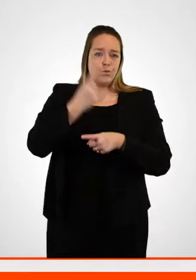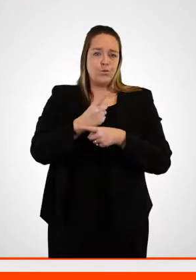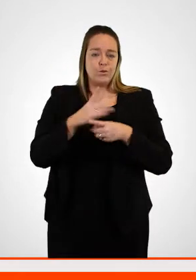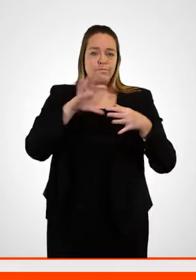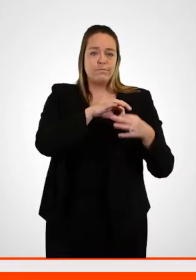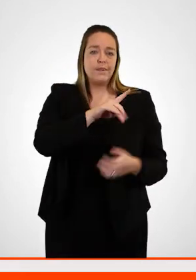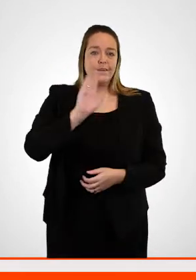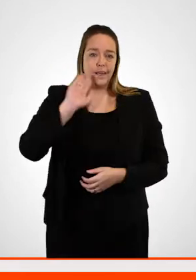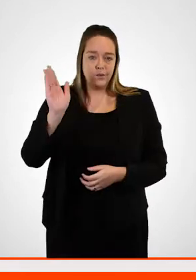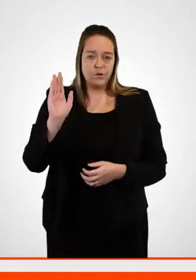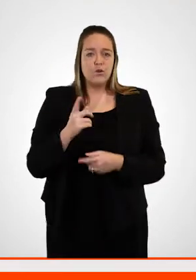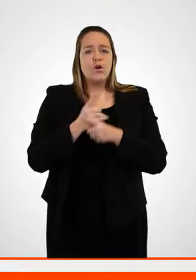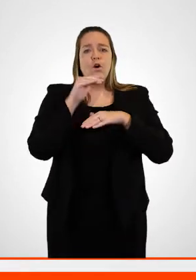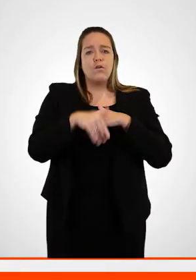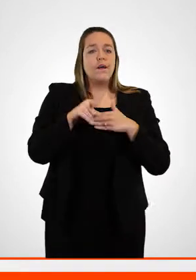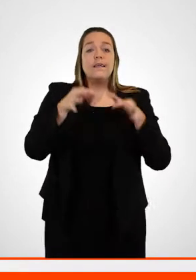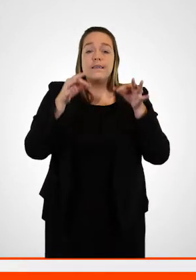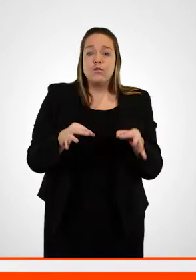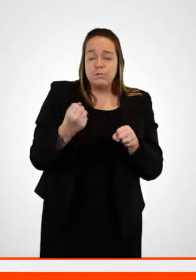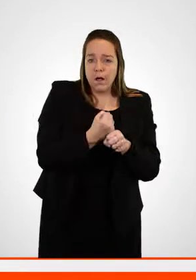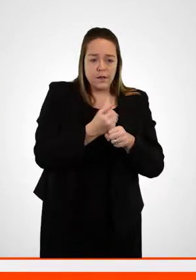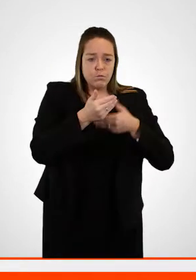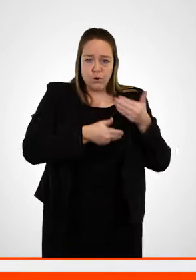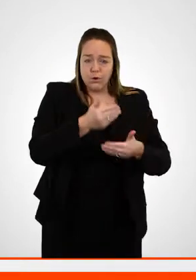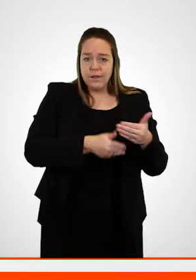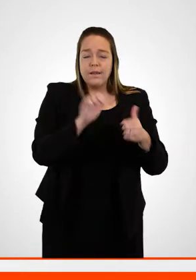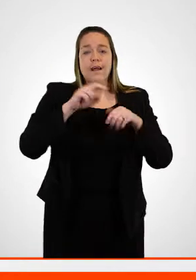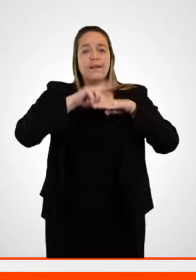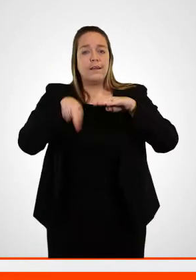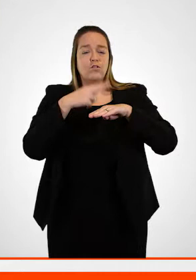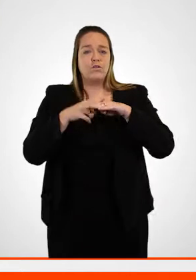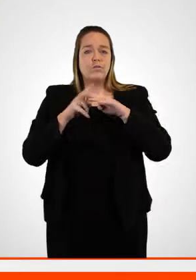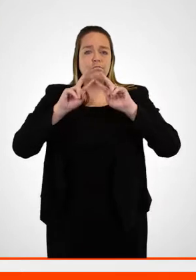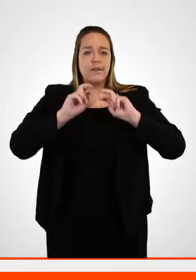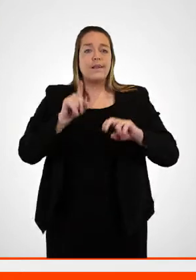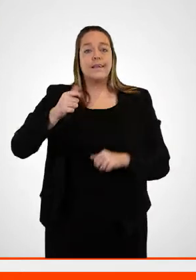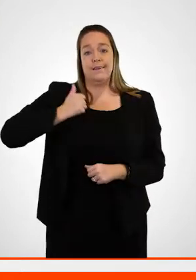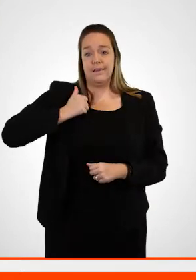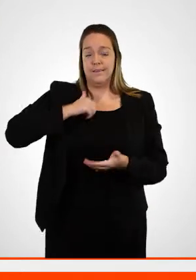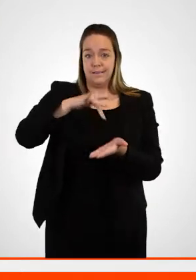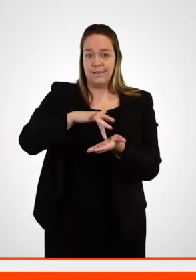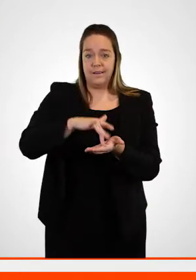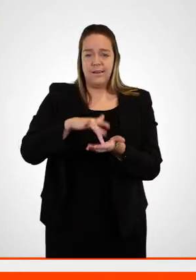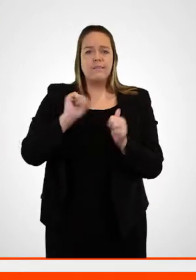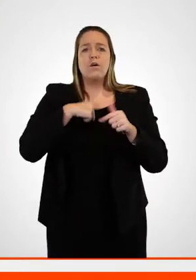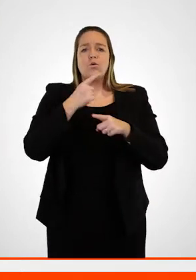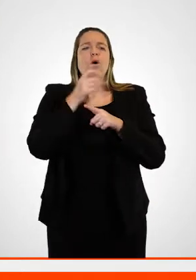where we wanted to look at decision-making practices. And we did a national study of the Canadian centres. We've talked about that part so I'll leave that for now.